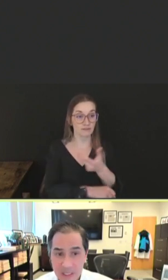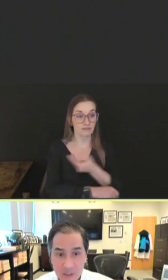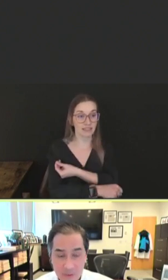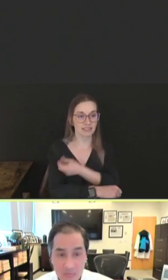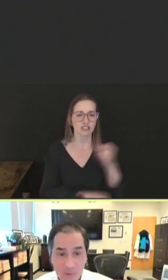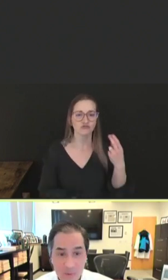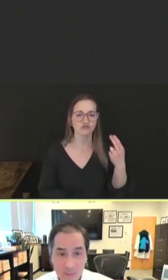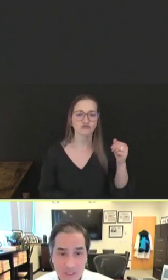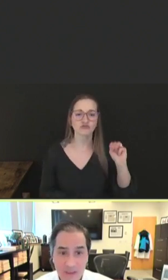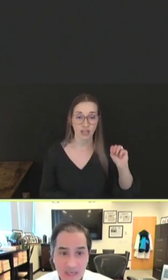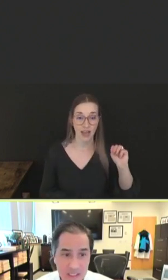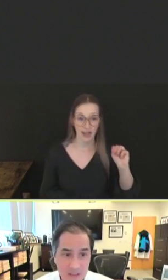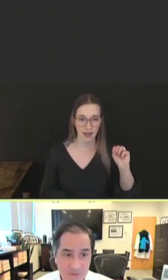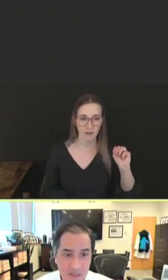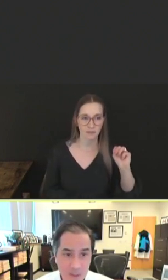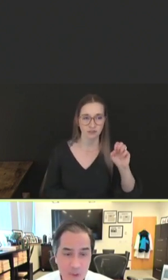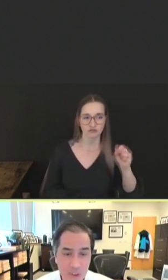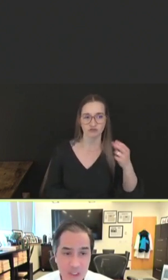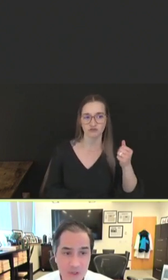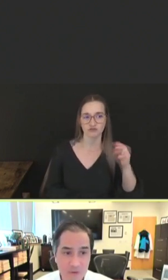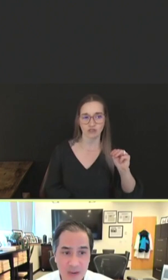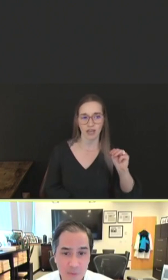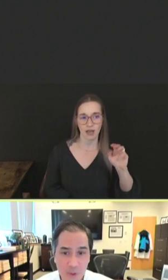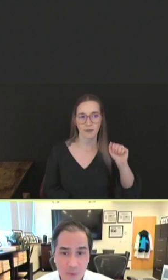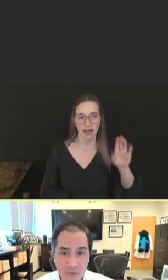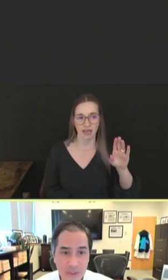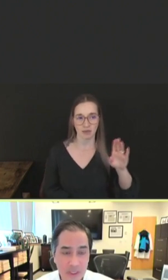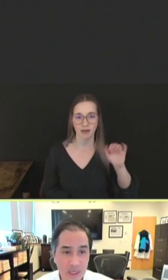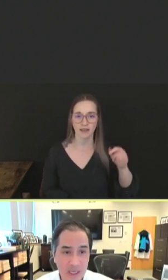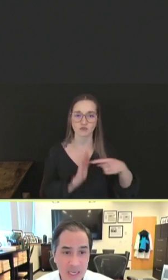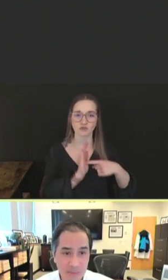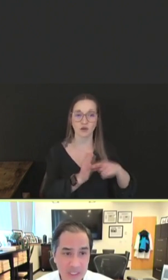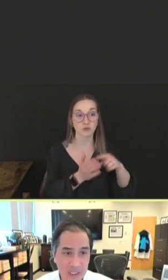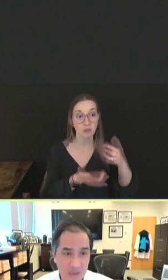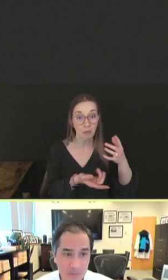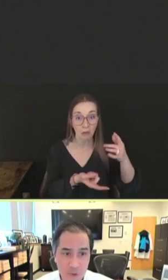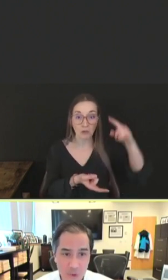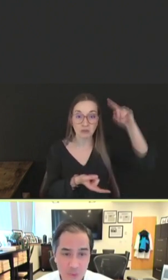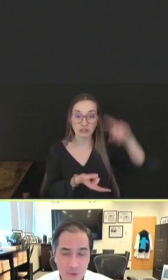and so that represents the vaccine effect or reduction of viral loads at peak of about two